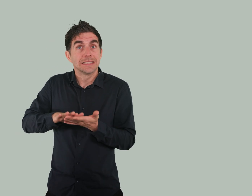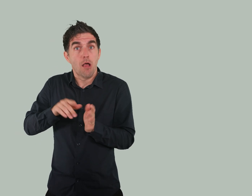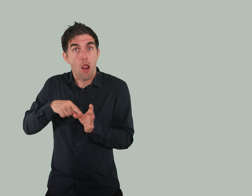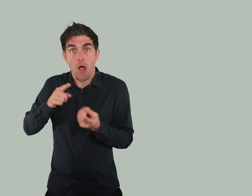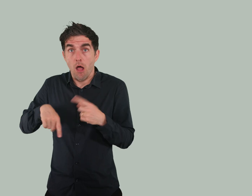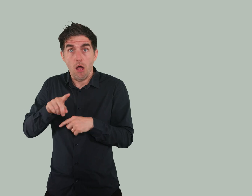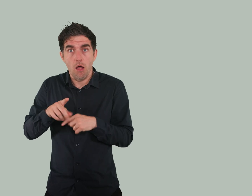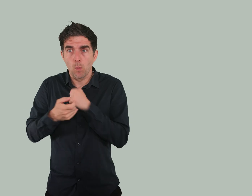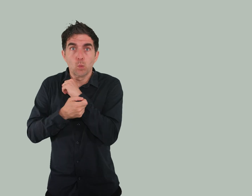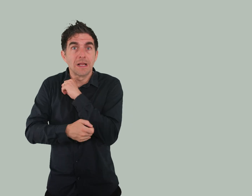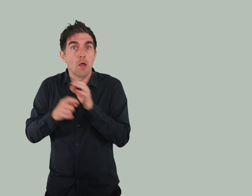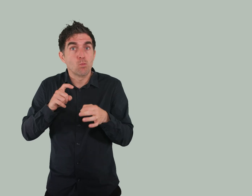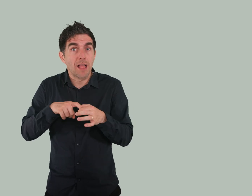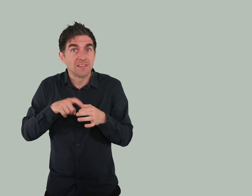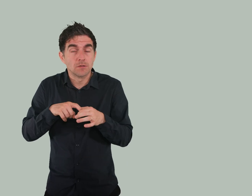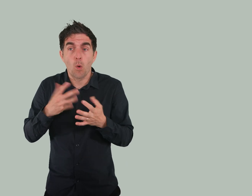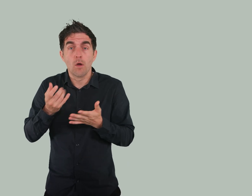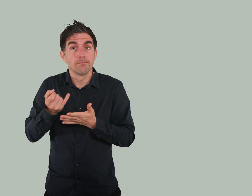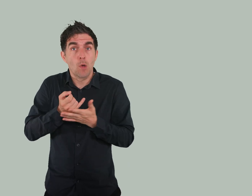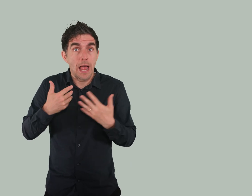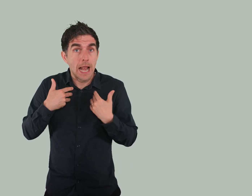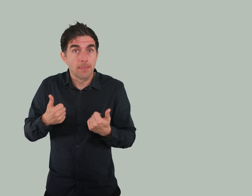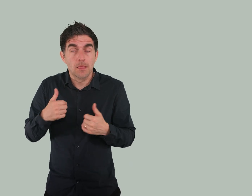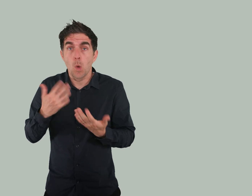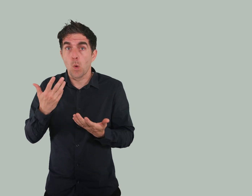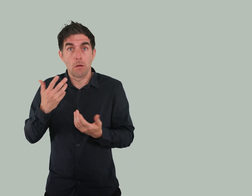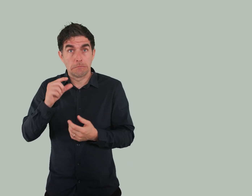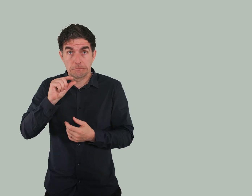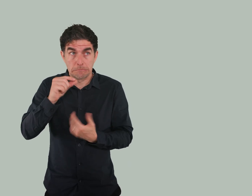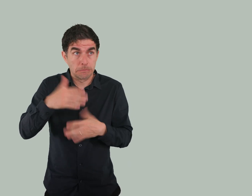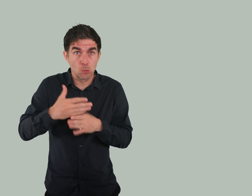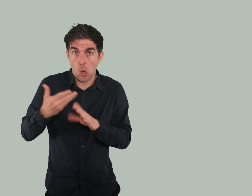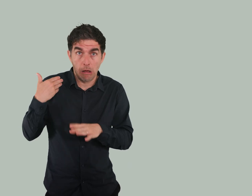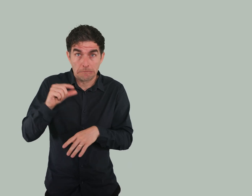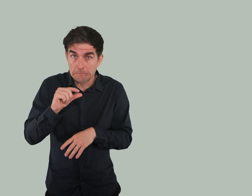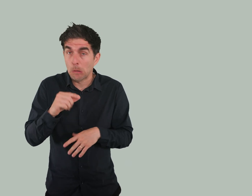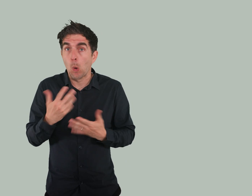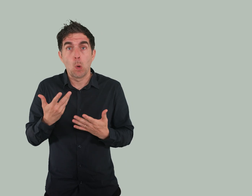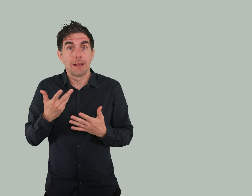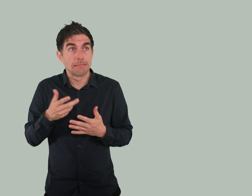young people with weak qualifications, poor health, little exposure to work,